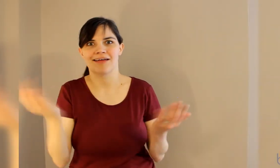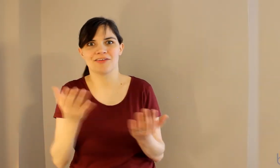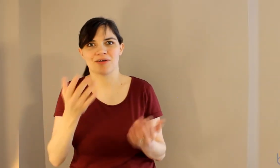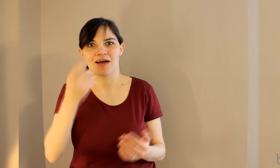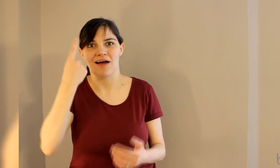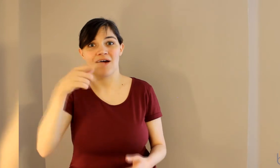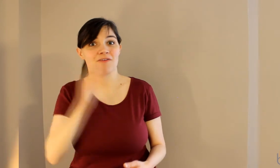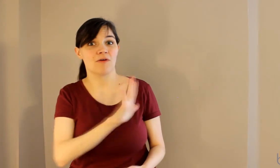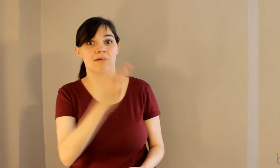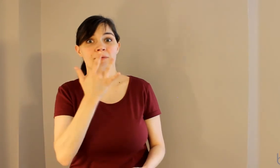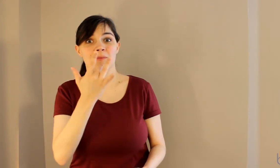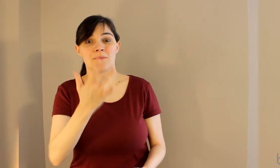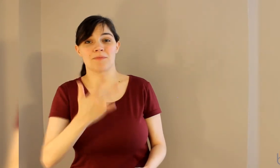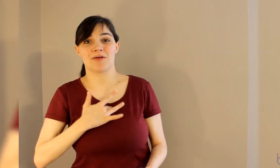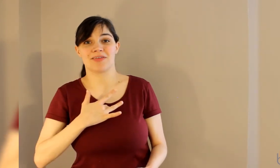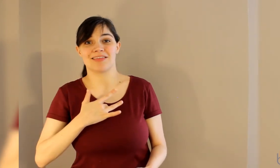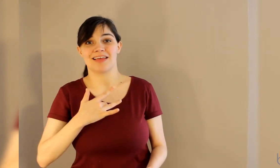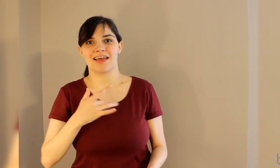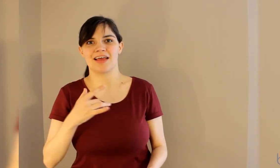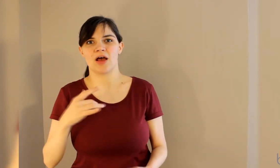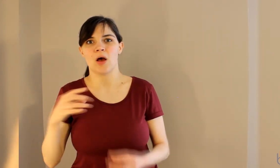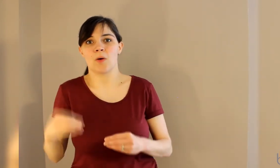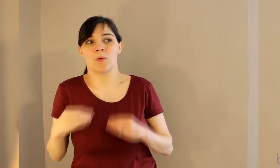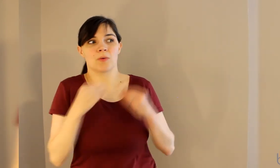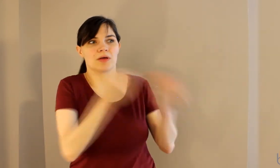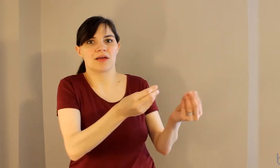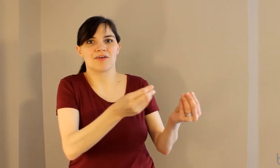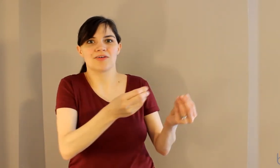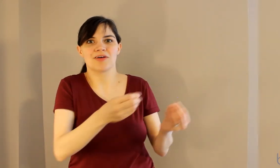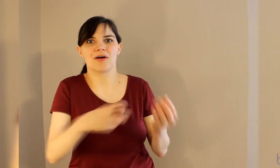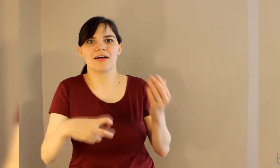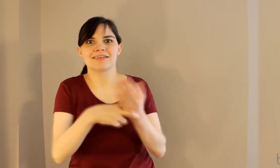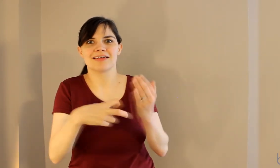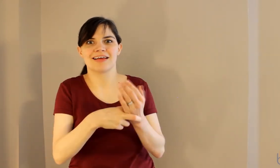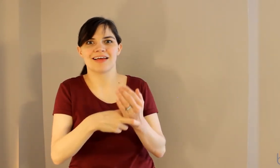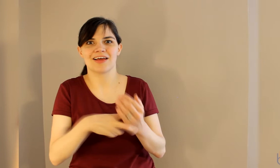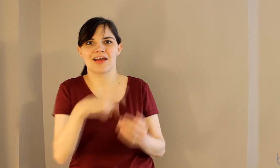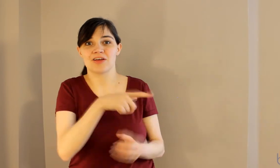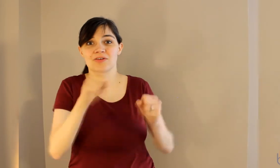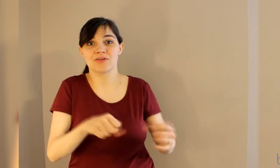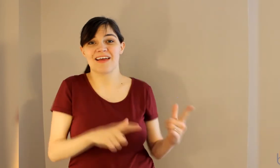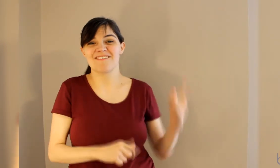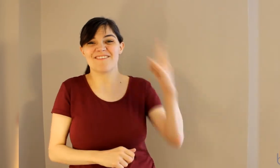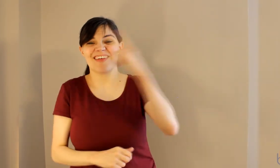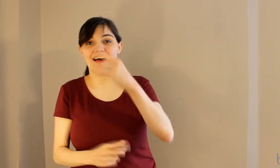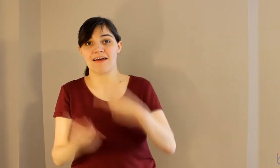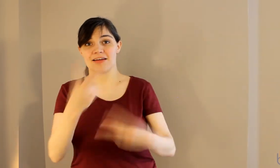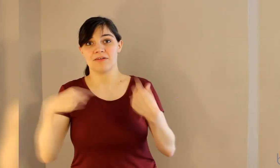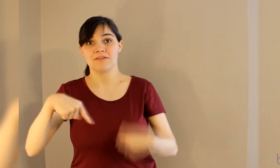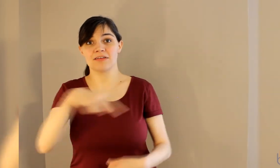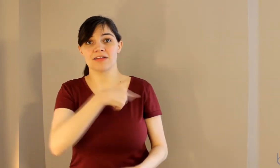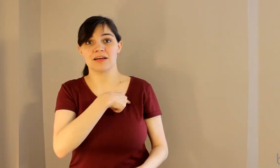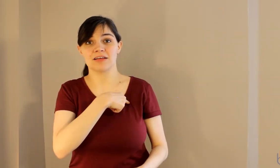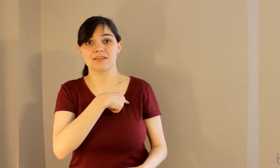"Guess what? For your birthday, we're giving you a ticket. You can fly to visit us."